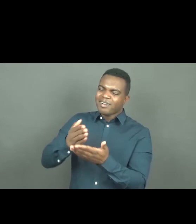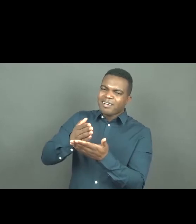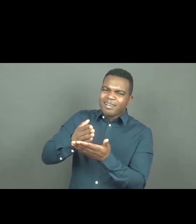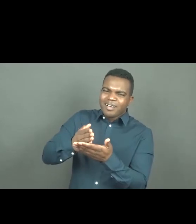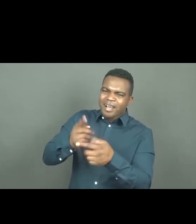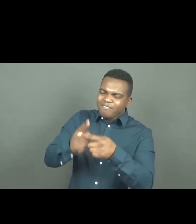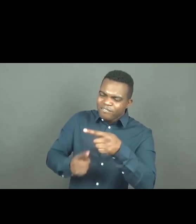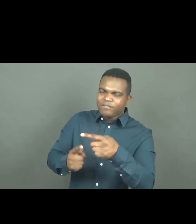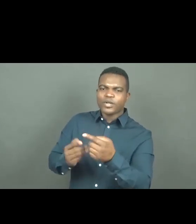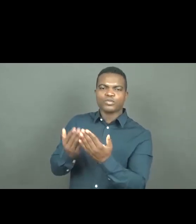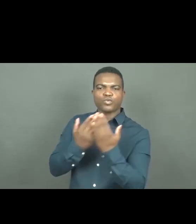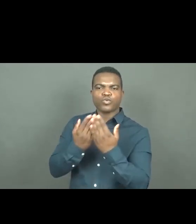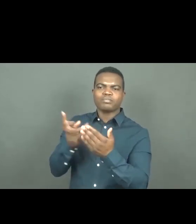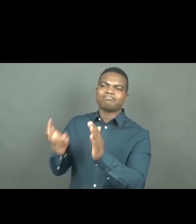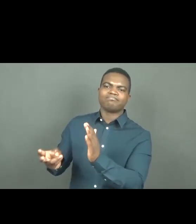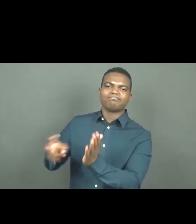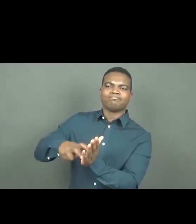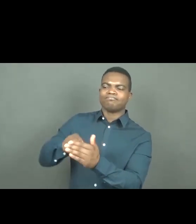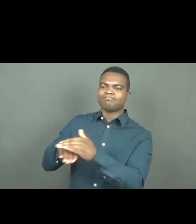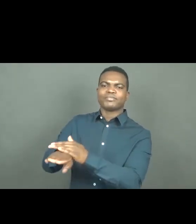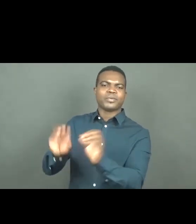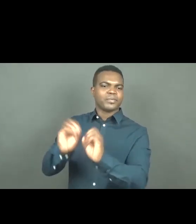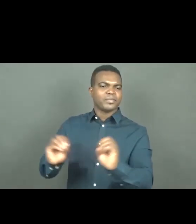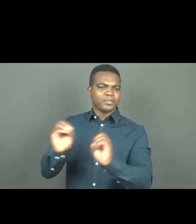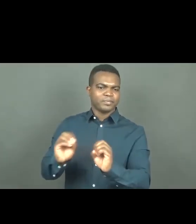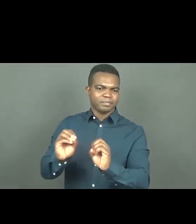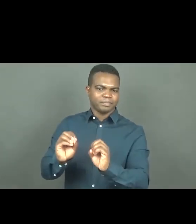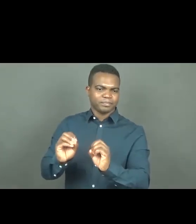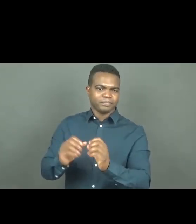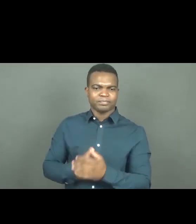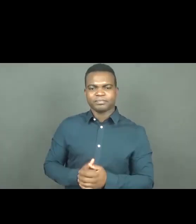Mary Keogh: Thanks Hannah. Thank you for answering that and thank you Polly also. I think in terms